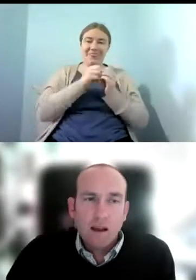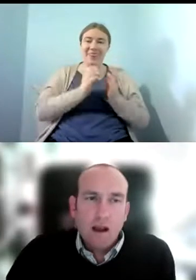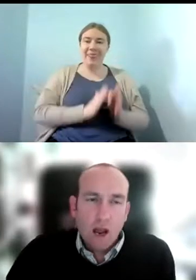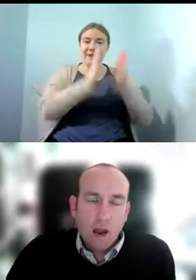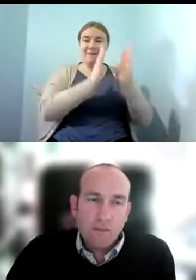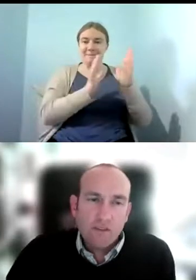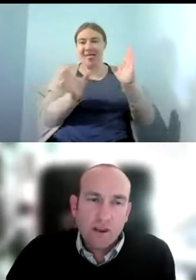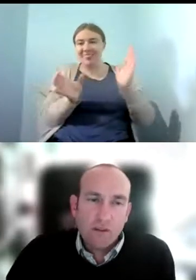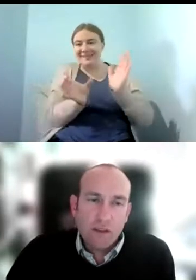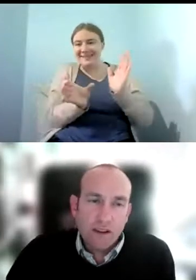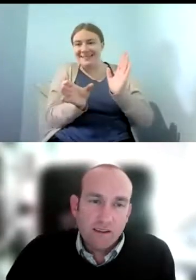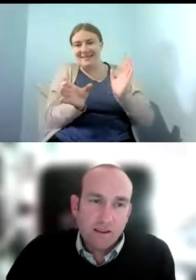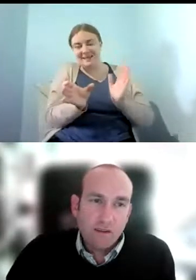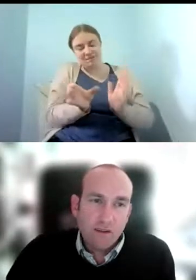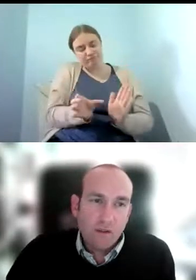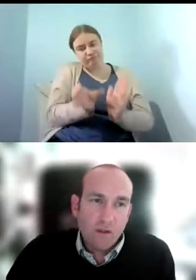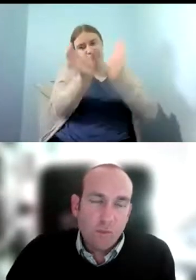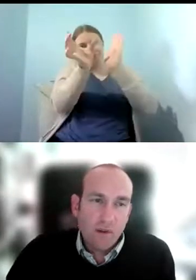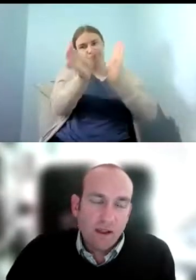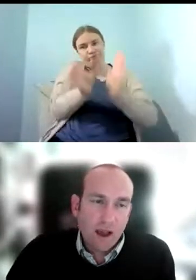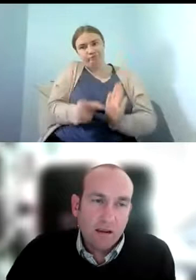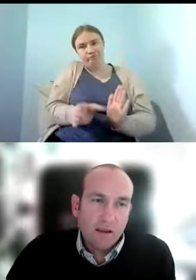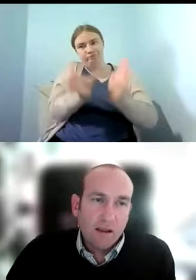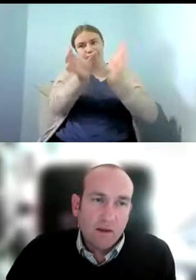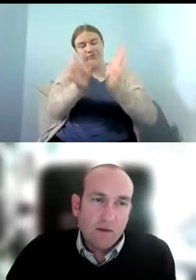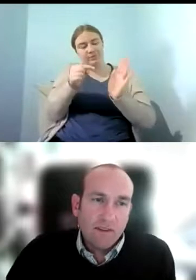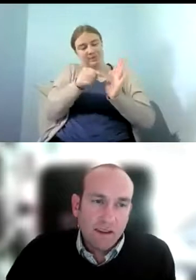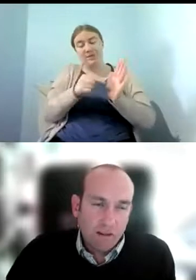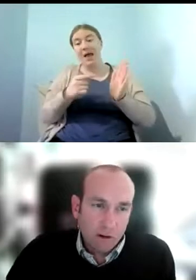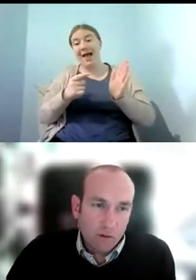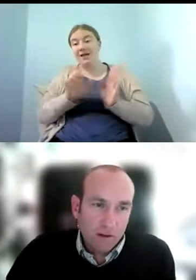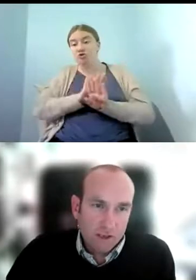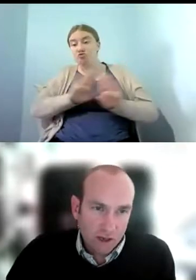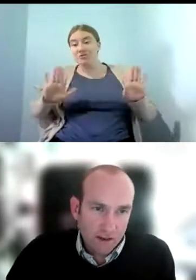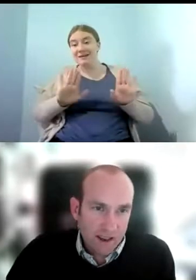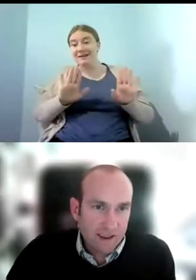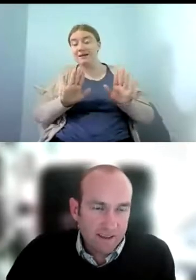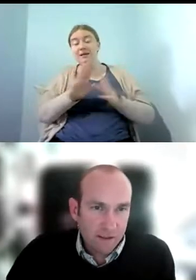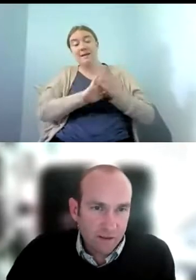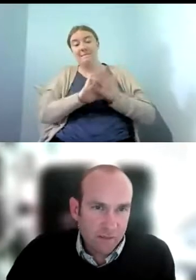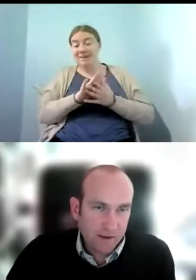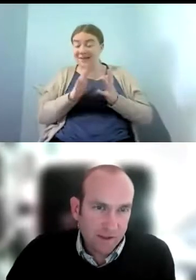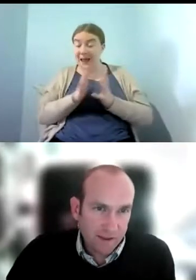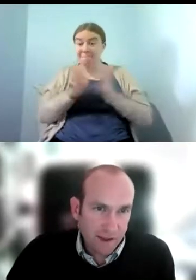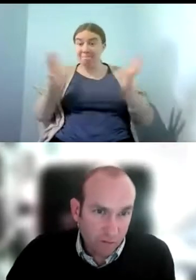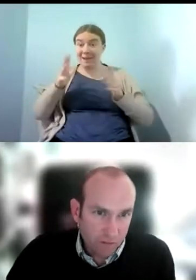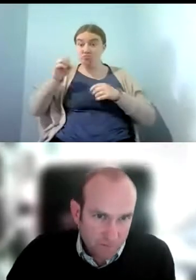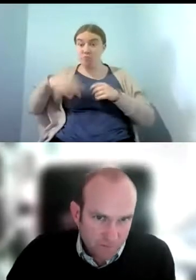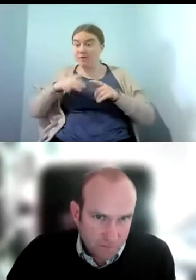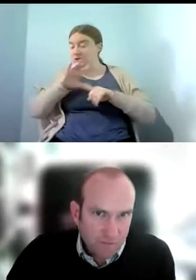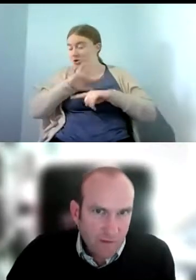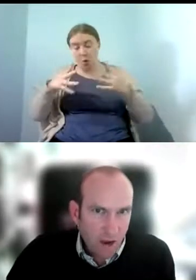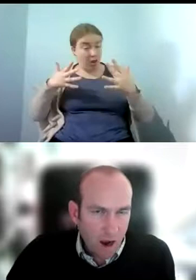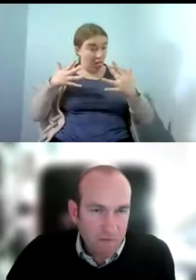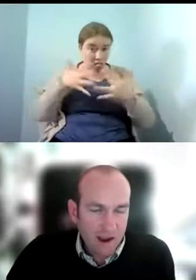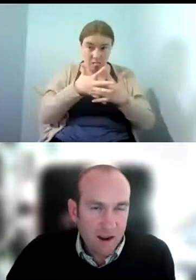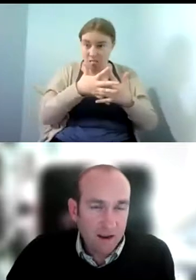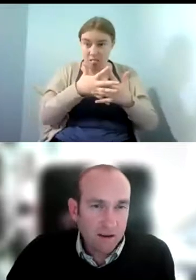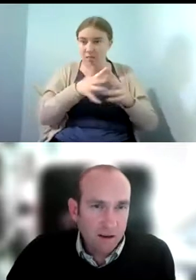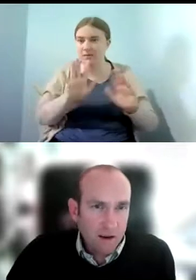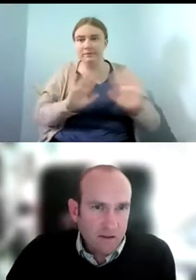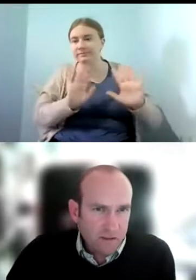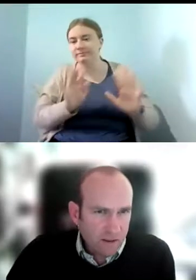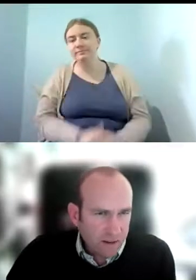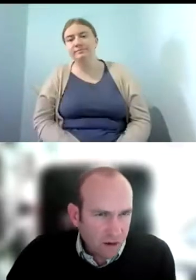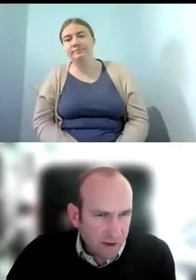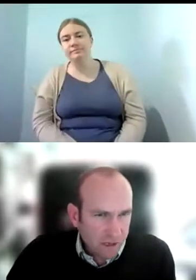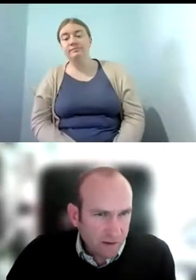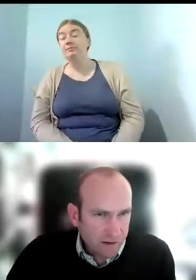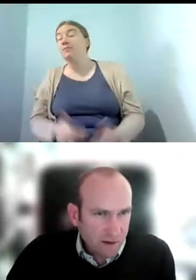um so that the bigger material shouldn't get into the fish past itself um in a flood situation the